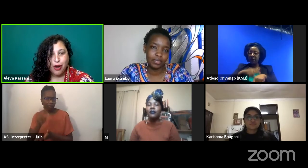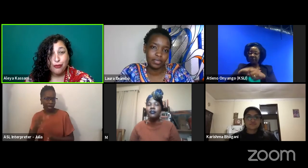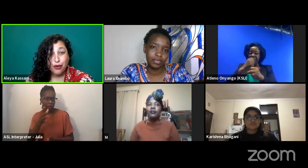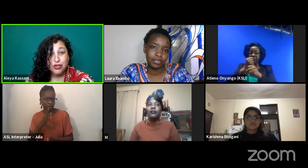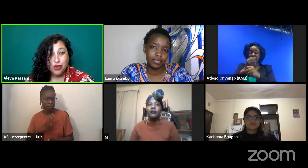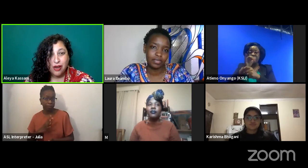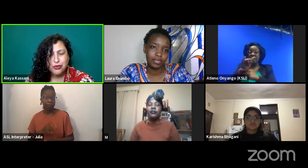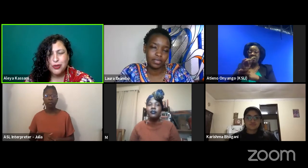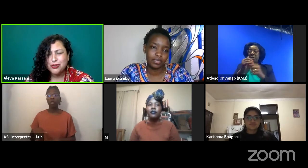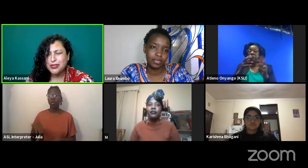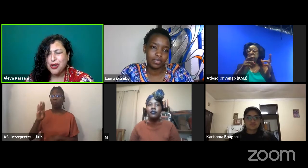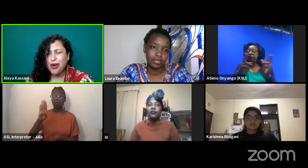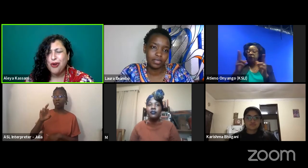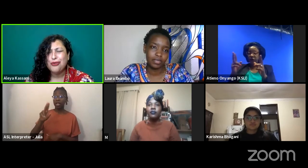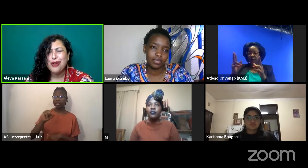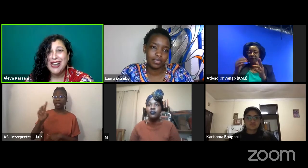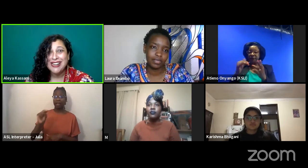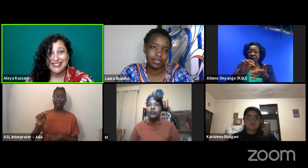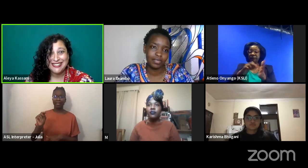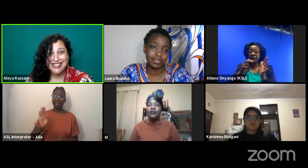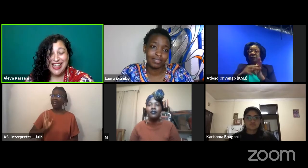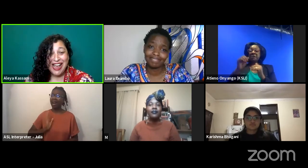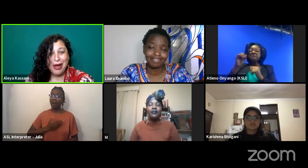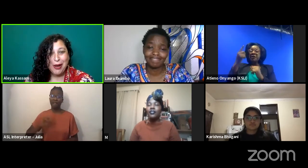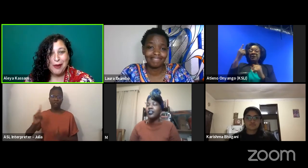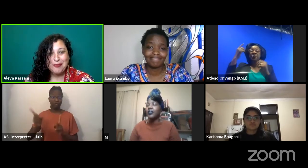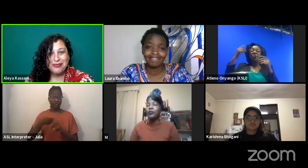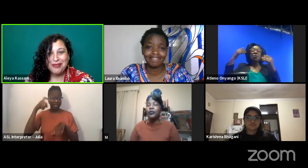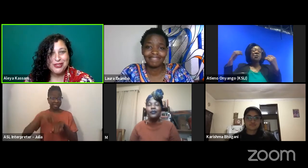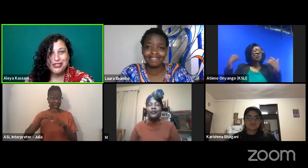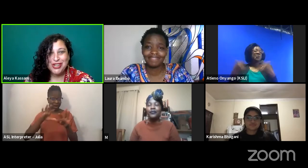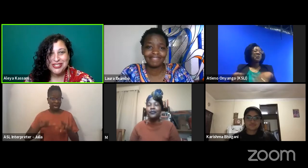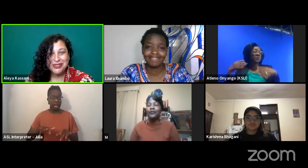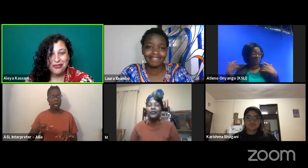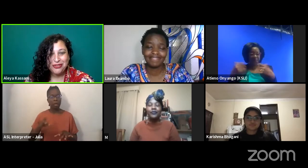our first draft, which was horrendous, it was just awful.